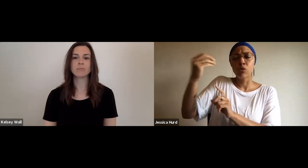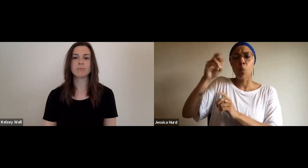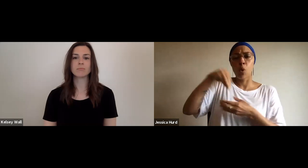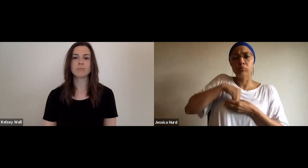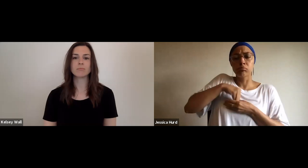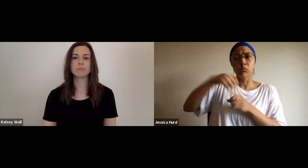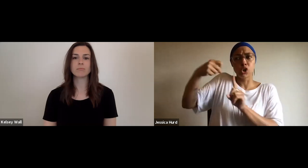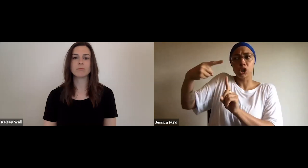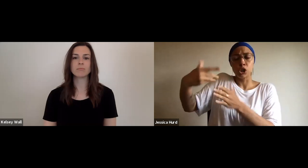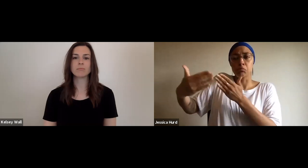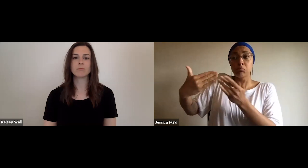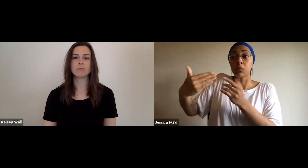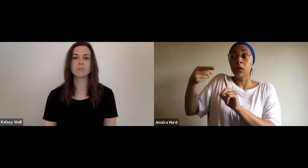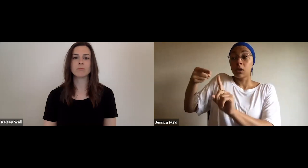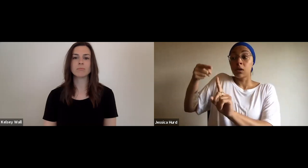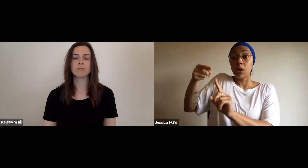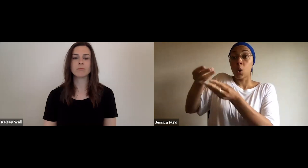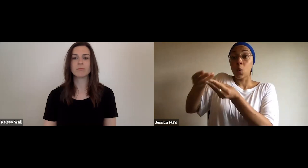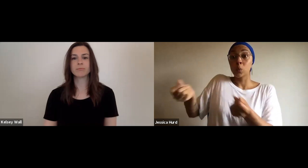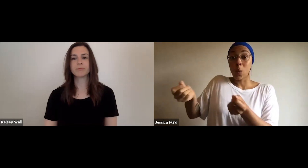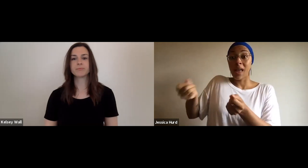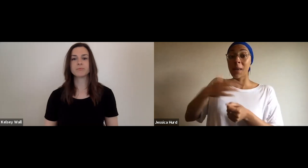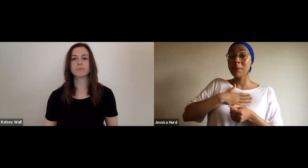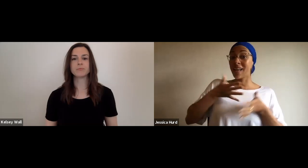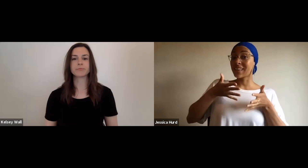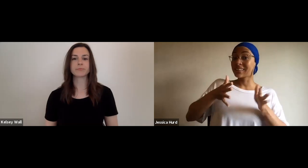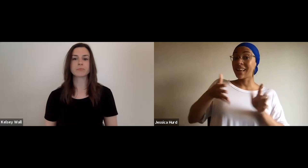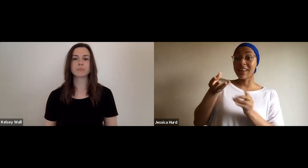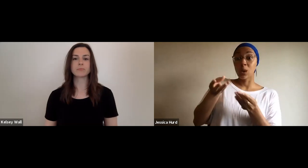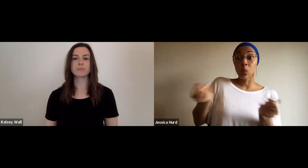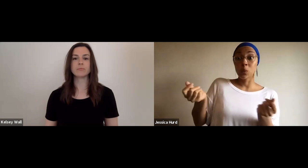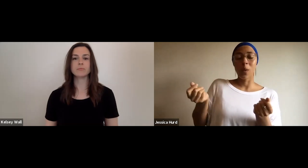With these, with the anxiety, when the external stress goes away,